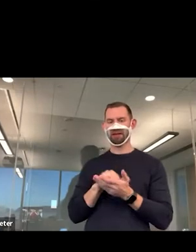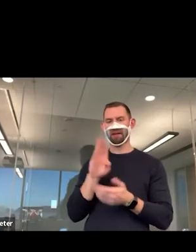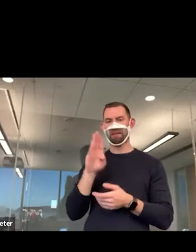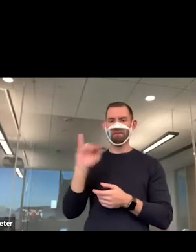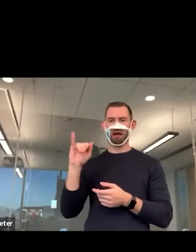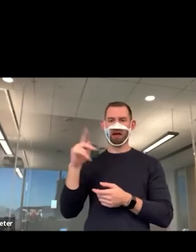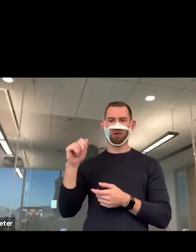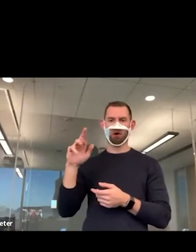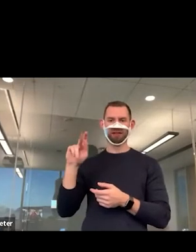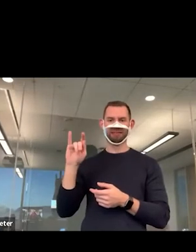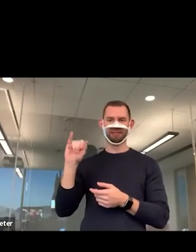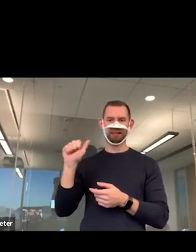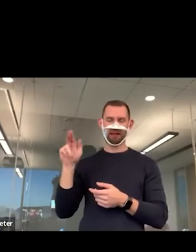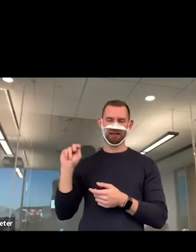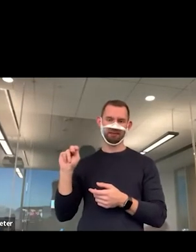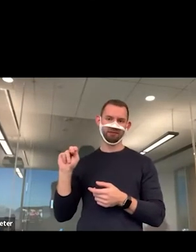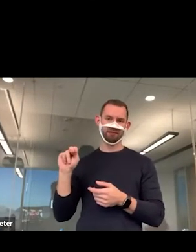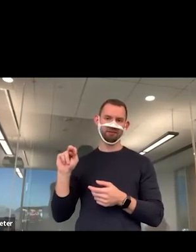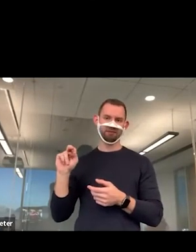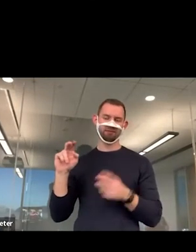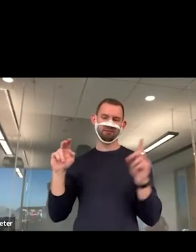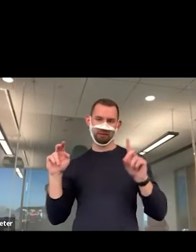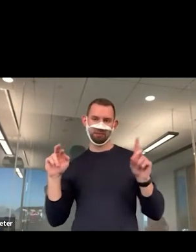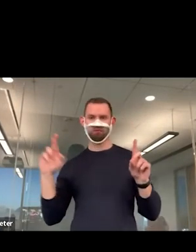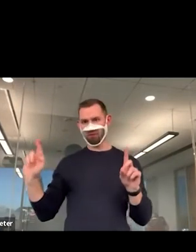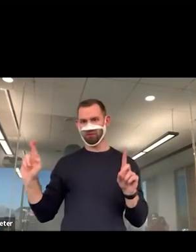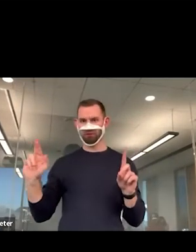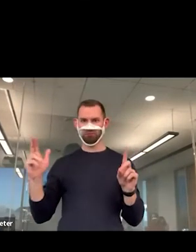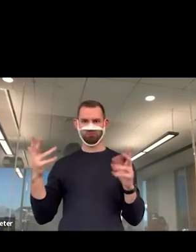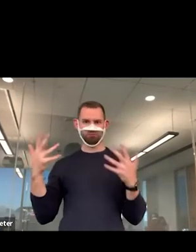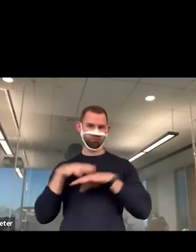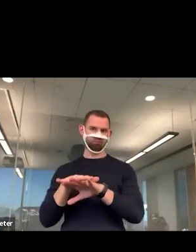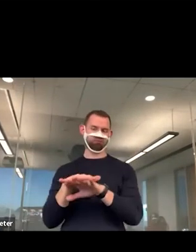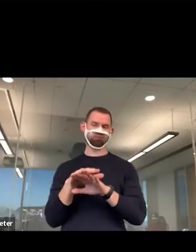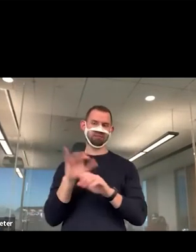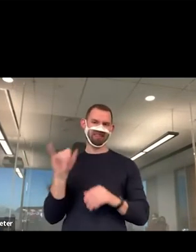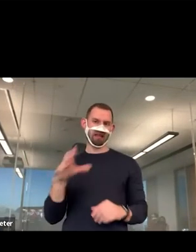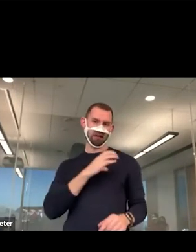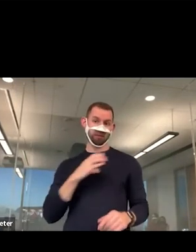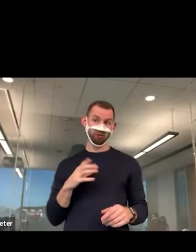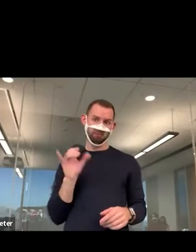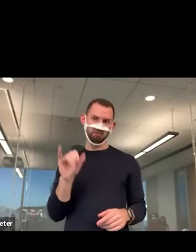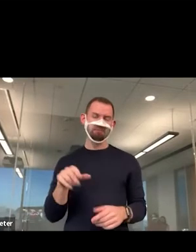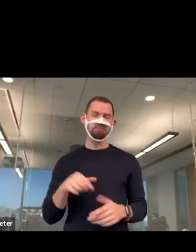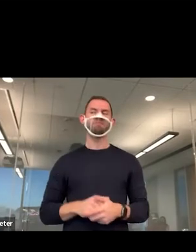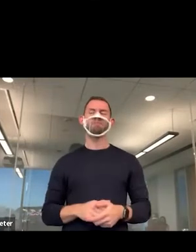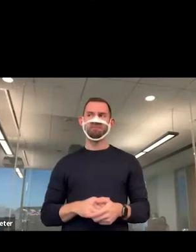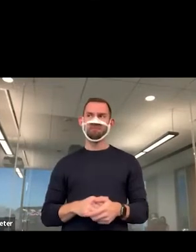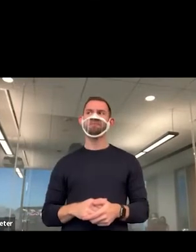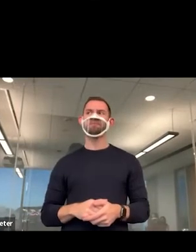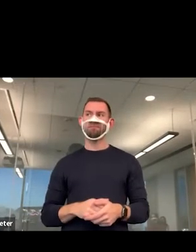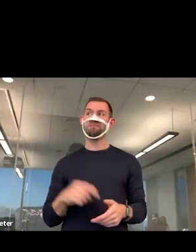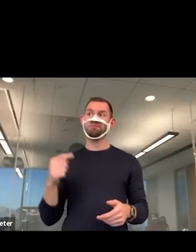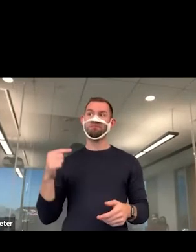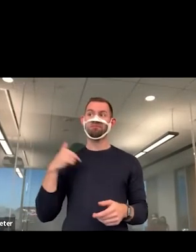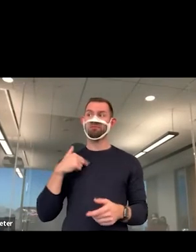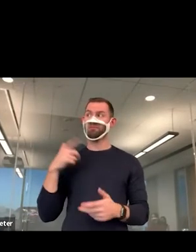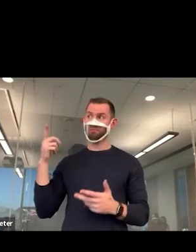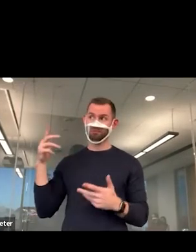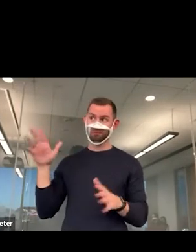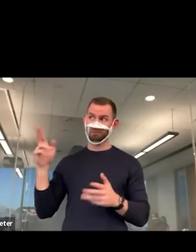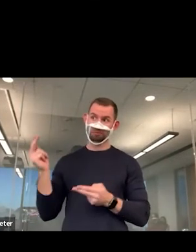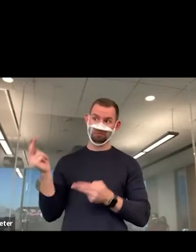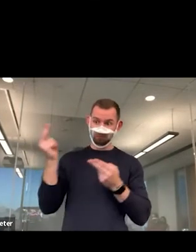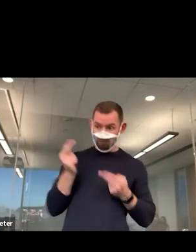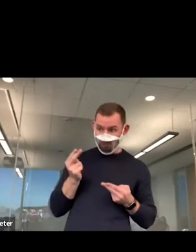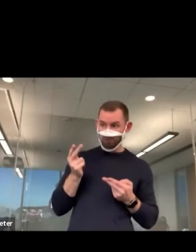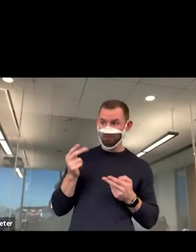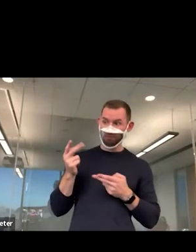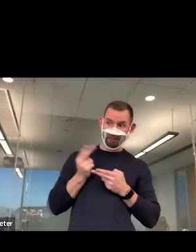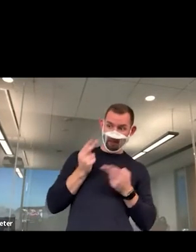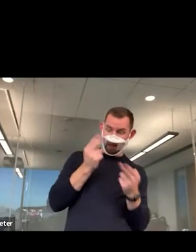um commission and so um i got nominated and the senate approved and off i went with all these